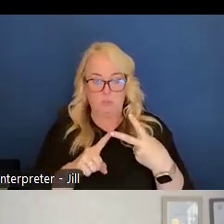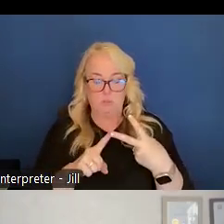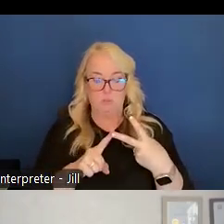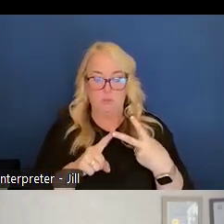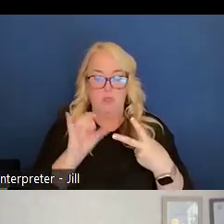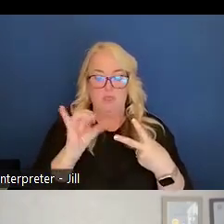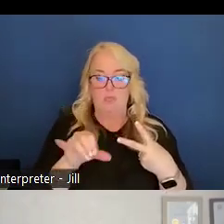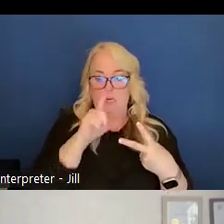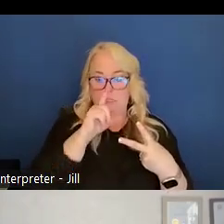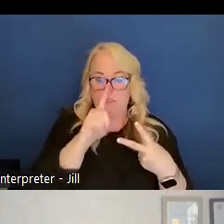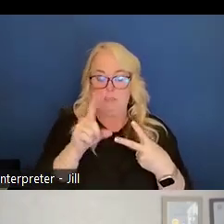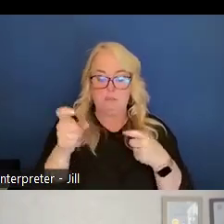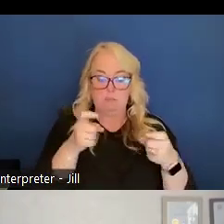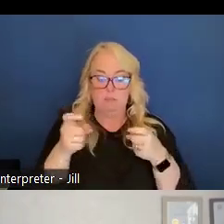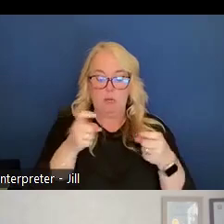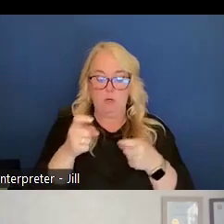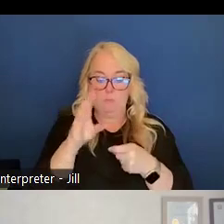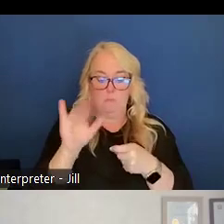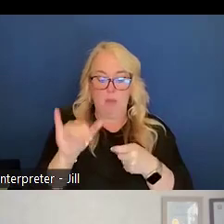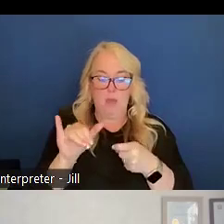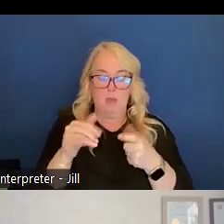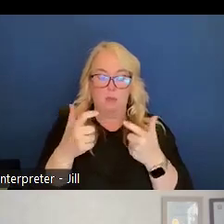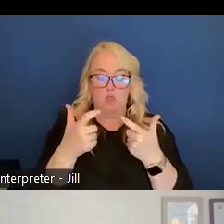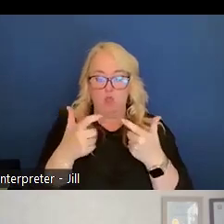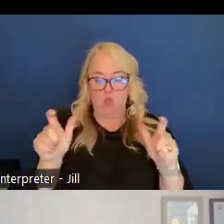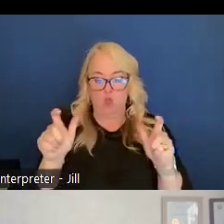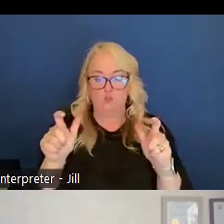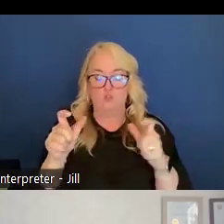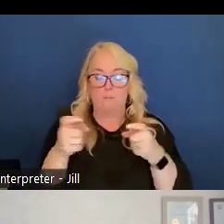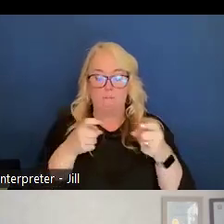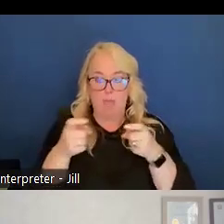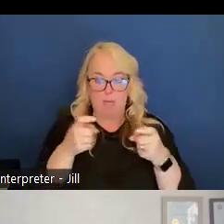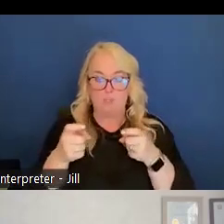governed by the large Managed Care companies. Then over on the